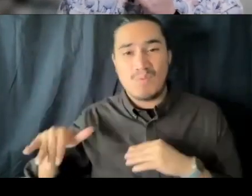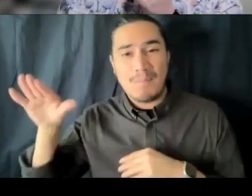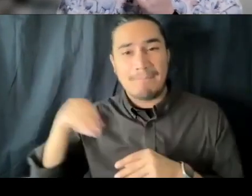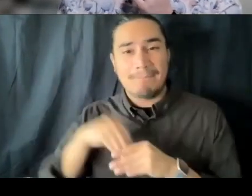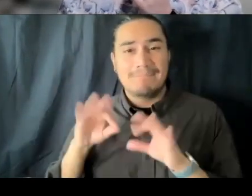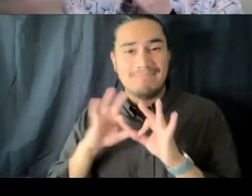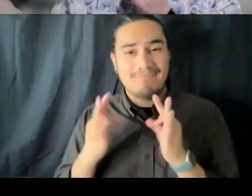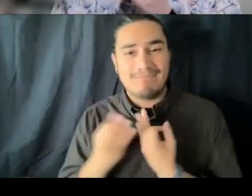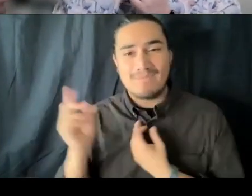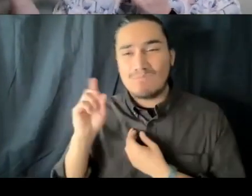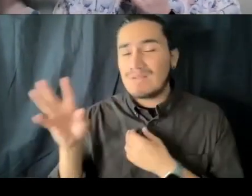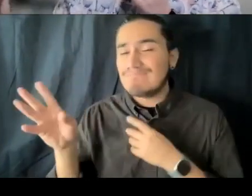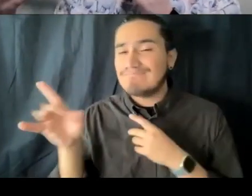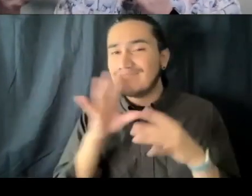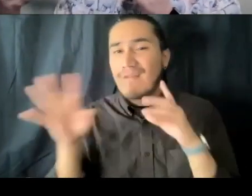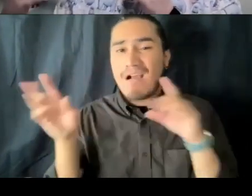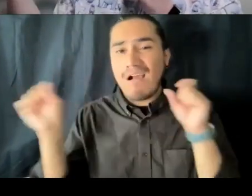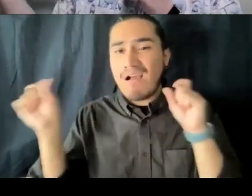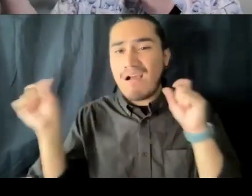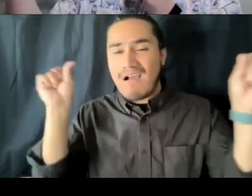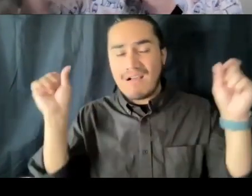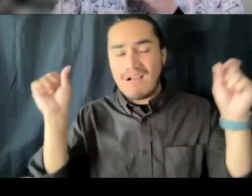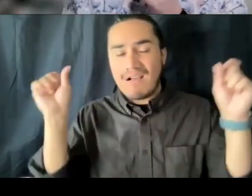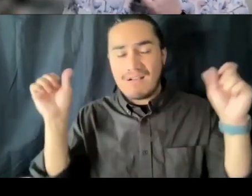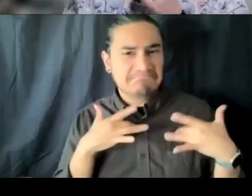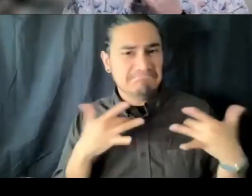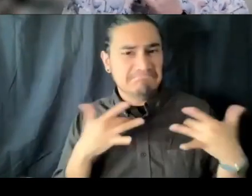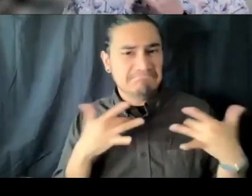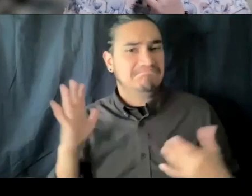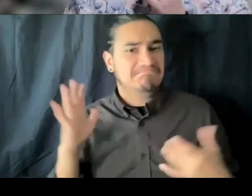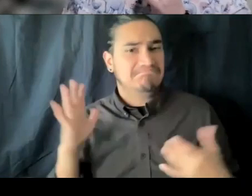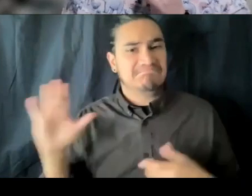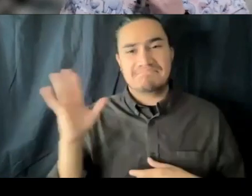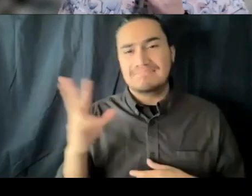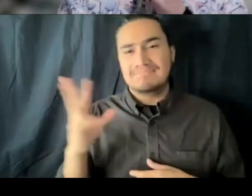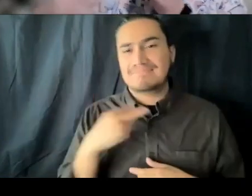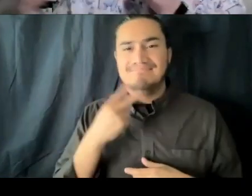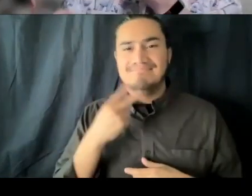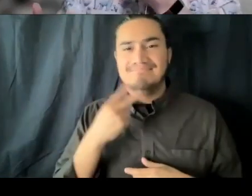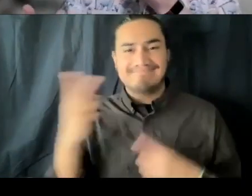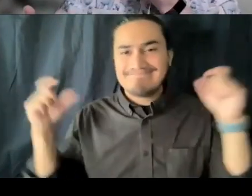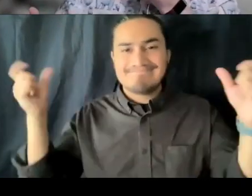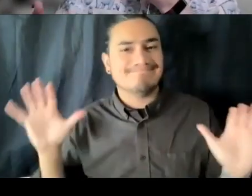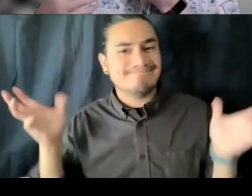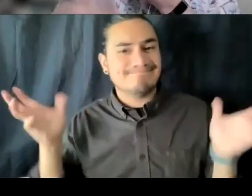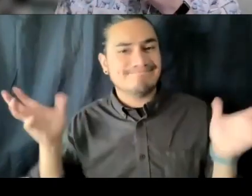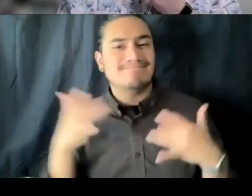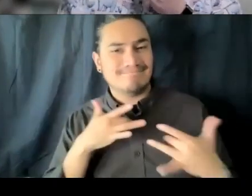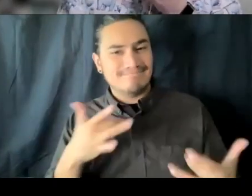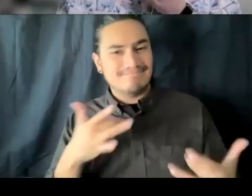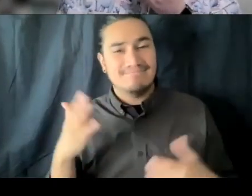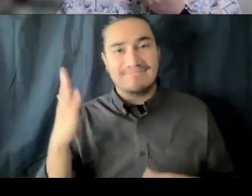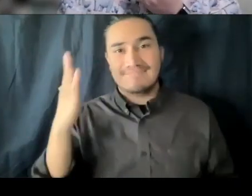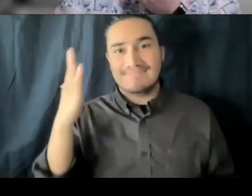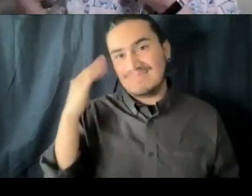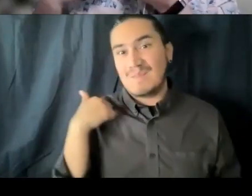that just have a louder speaking voice than others. I know I tend to have a really quiet speaking voice,